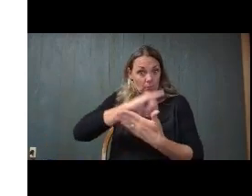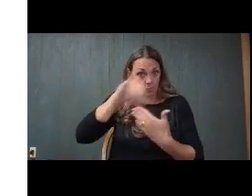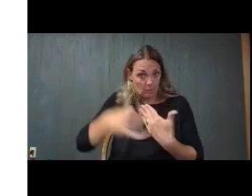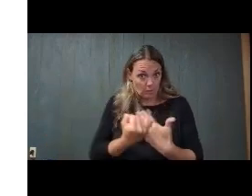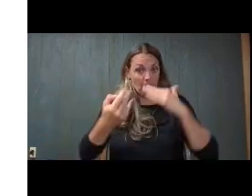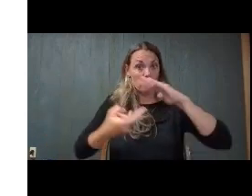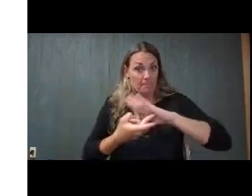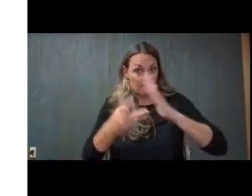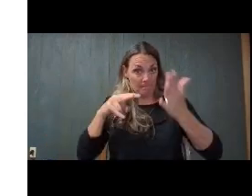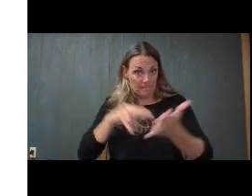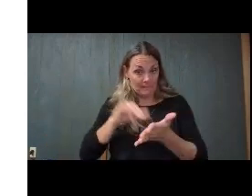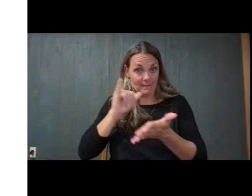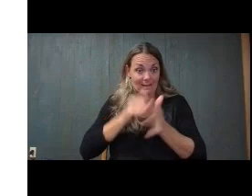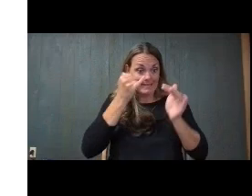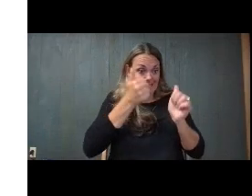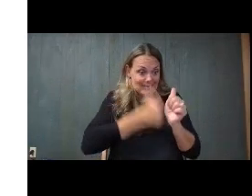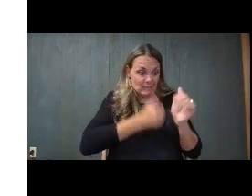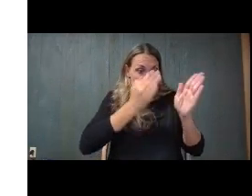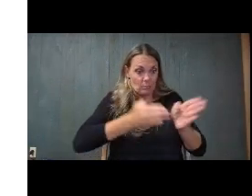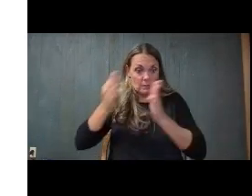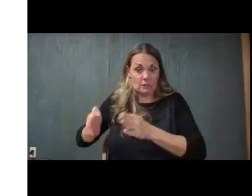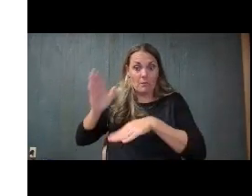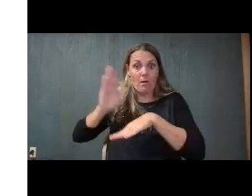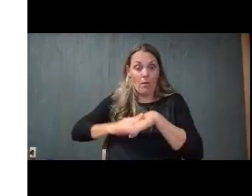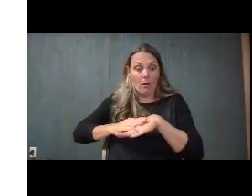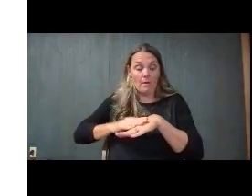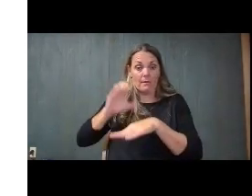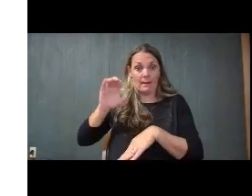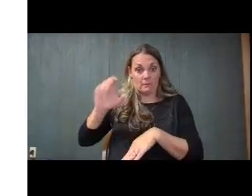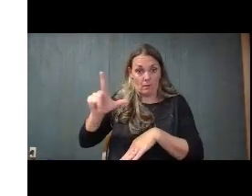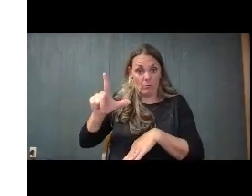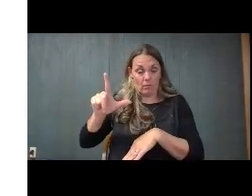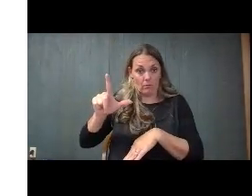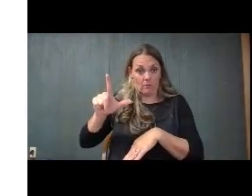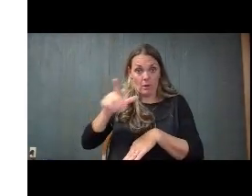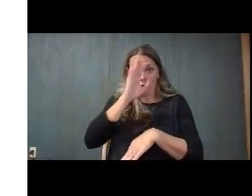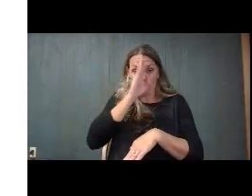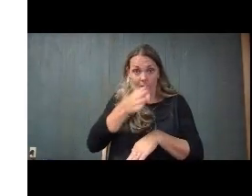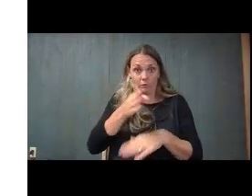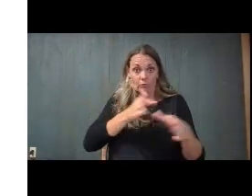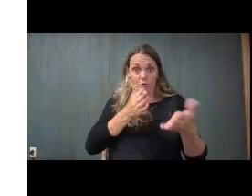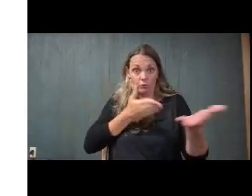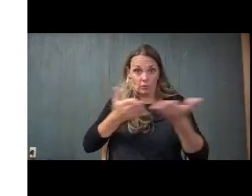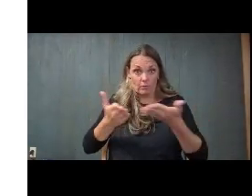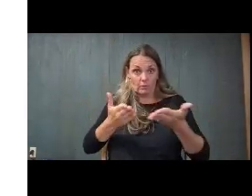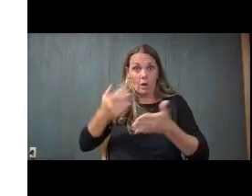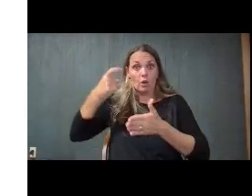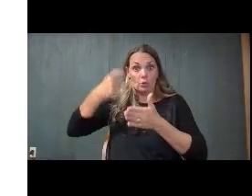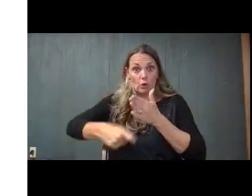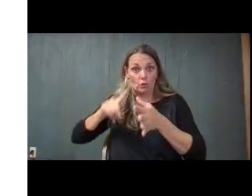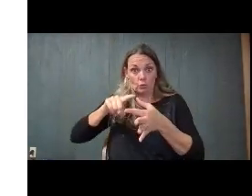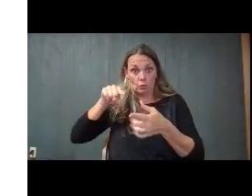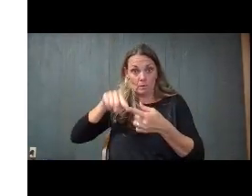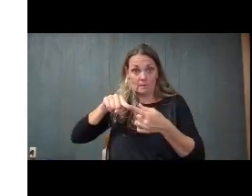means that each participant on the caseload of the direct services staff charged to this project must have a current